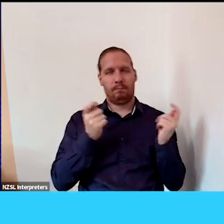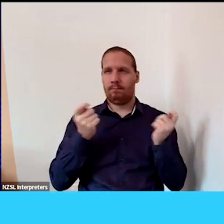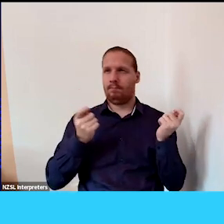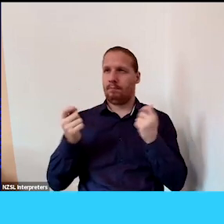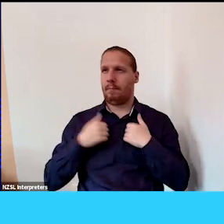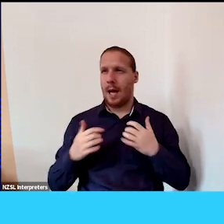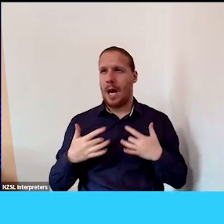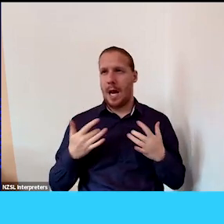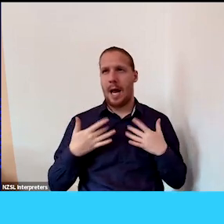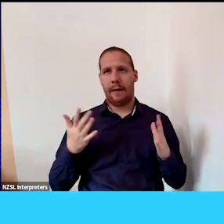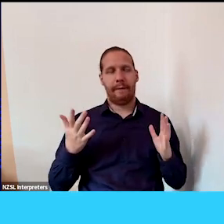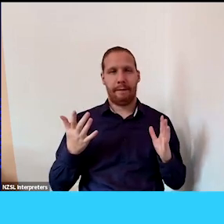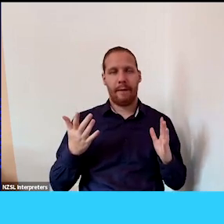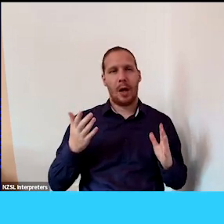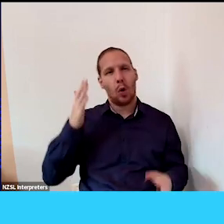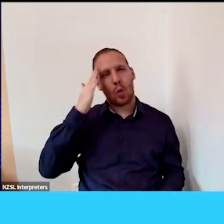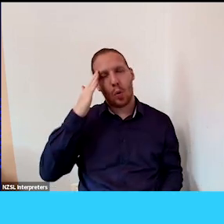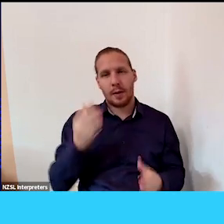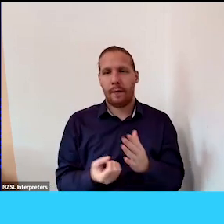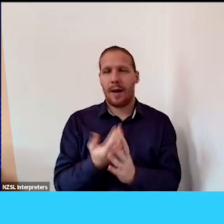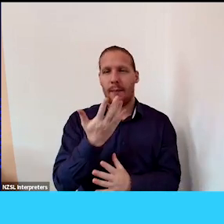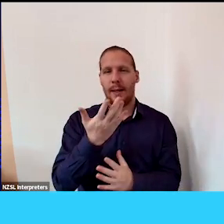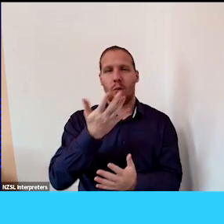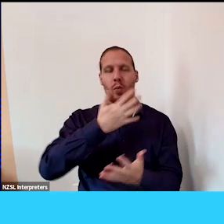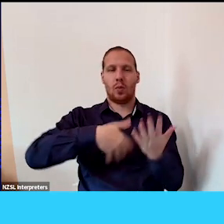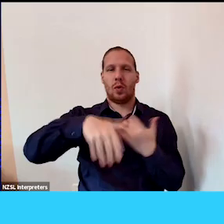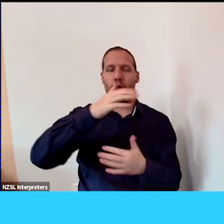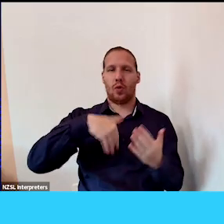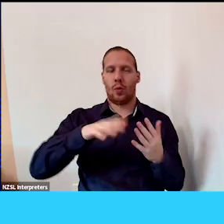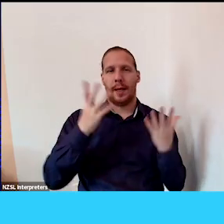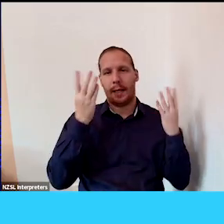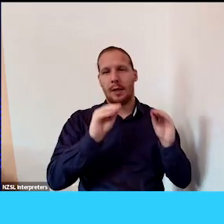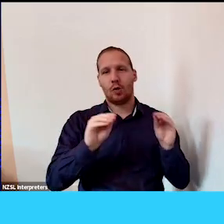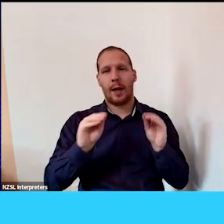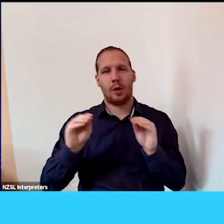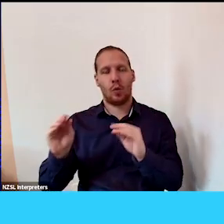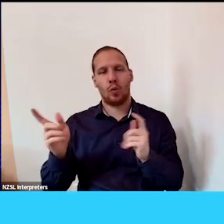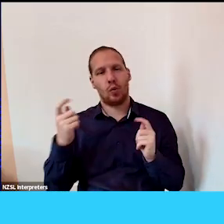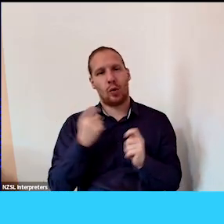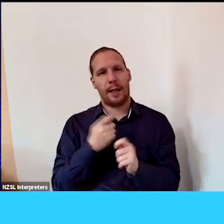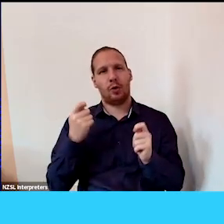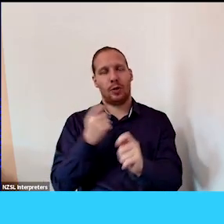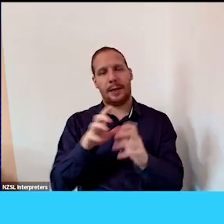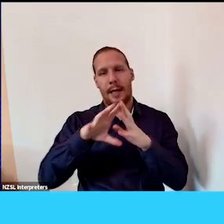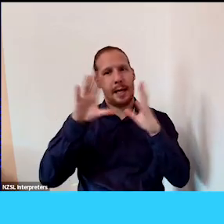cognitive, developmental, social, educational transitions are all happening in complex and layered ways.